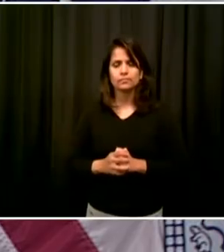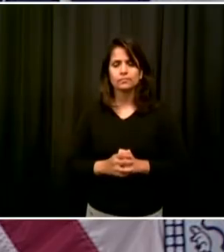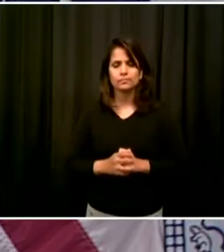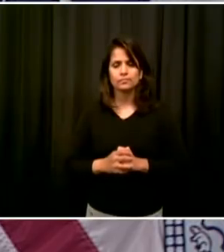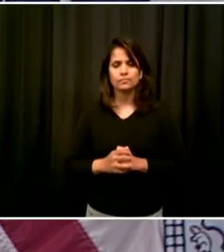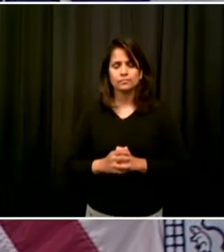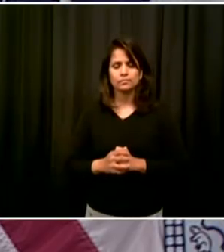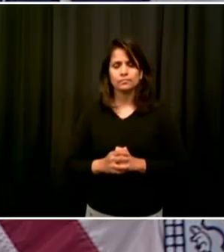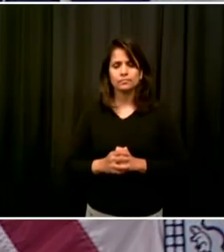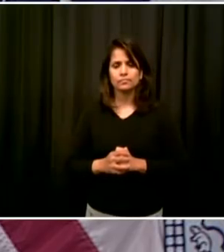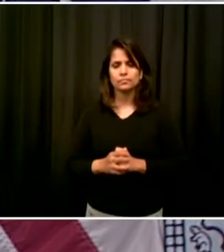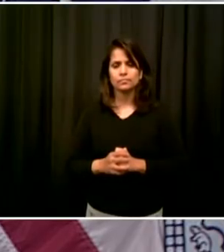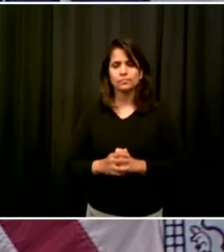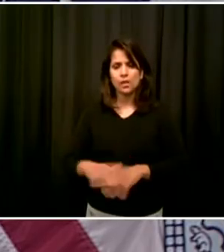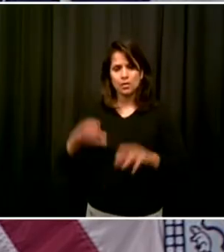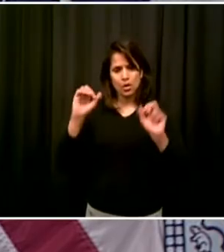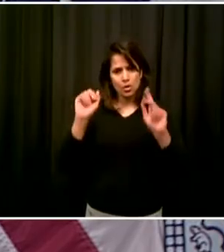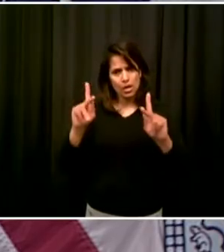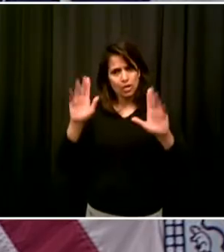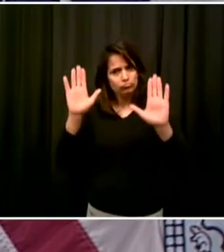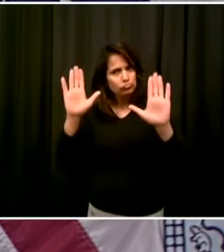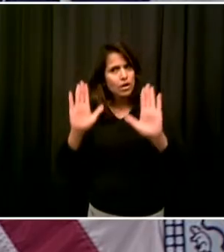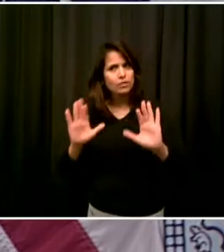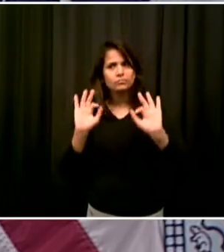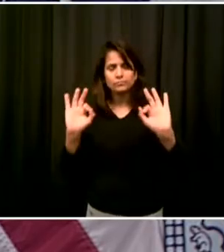Reporter: IN MY ON?